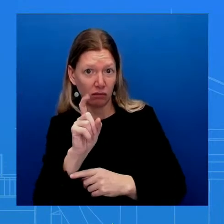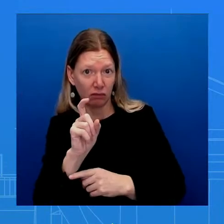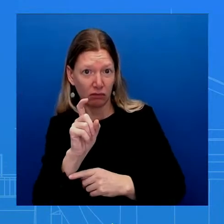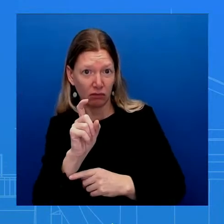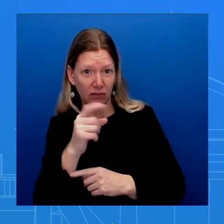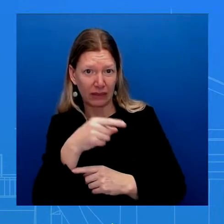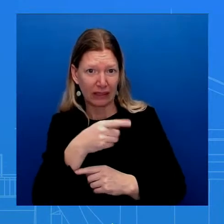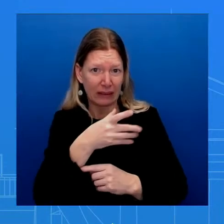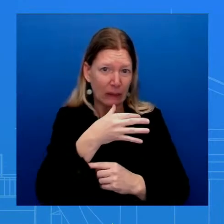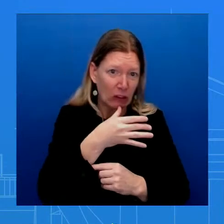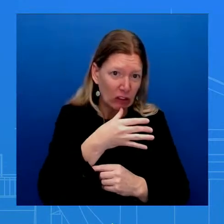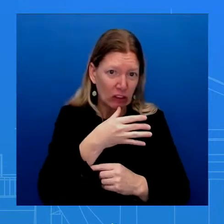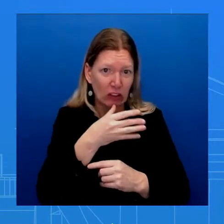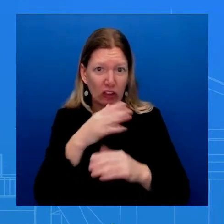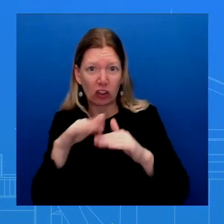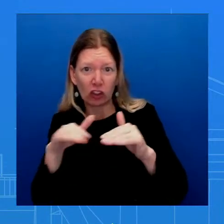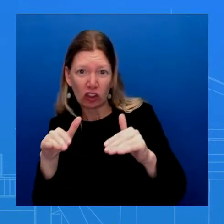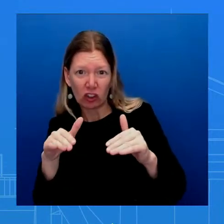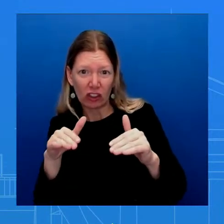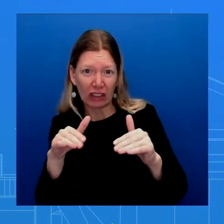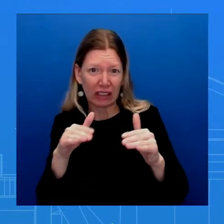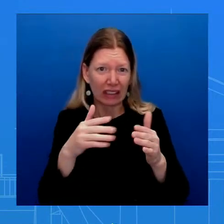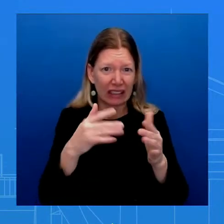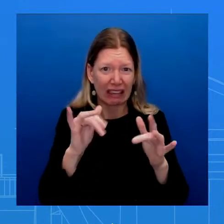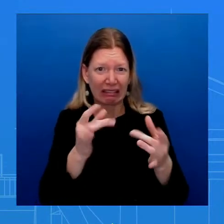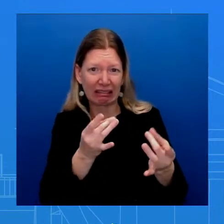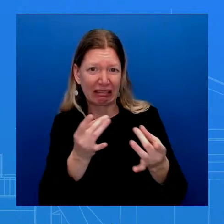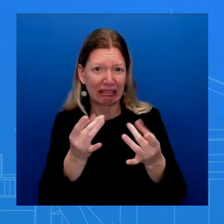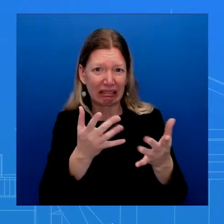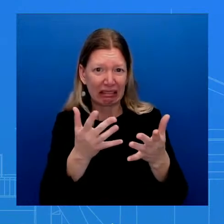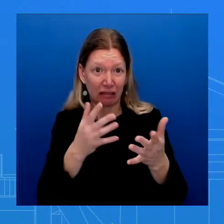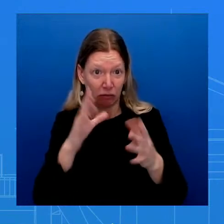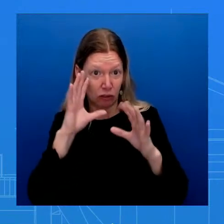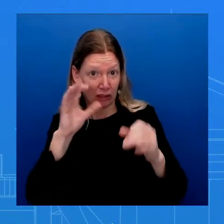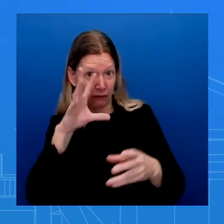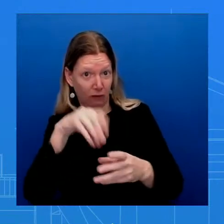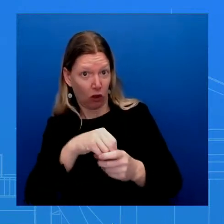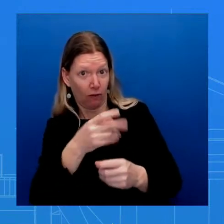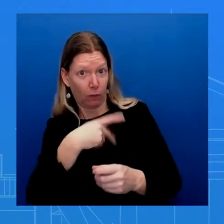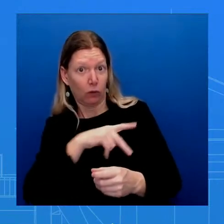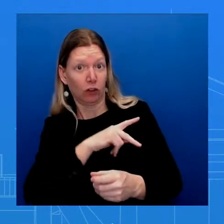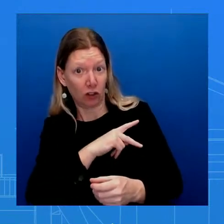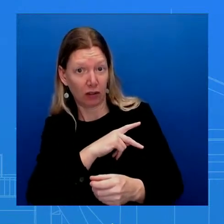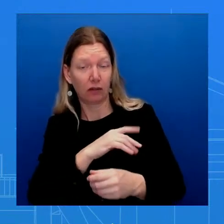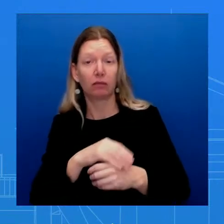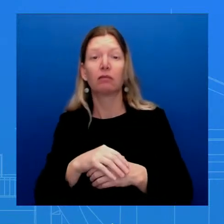Ms. Jean-Pierre: So, as you heard from the Admiral, the President certainly has been kept aware. He's put -- he's put in a very --